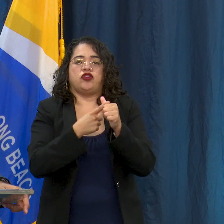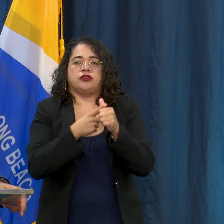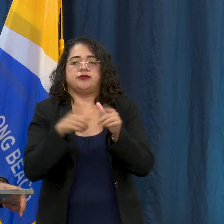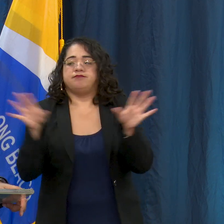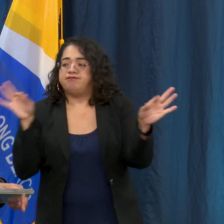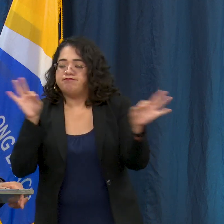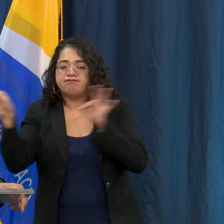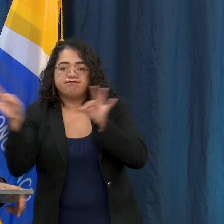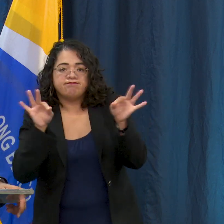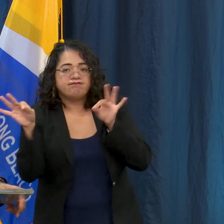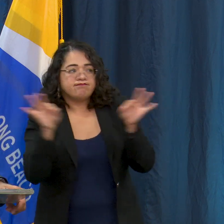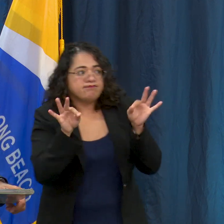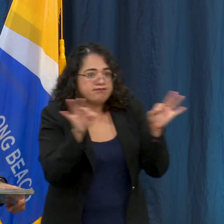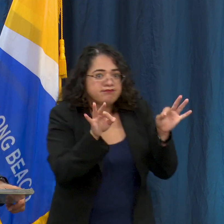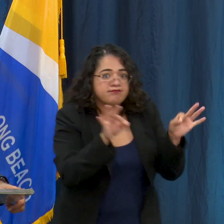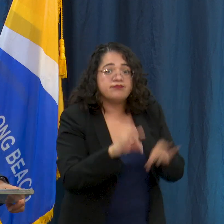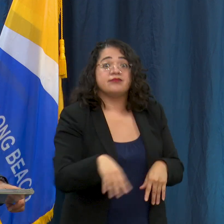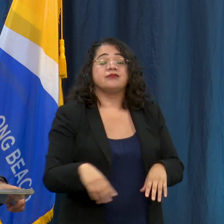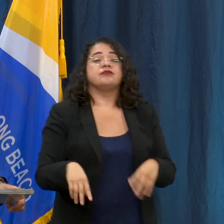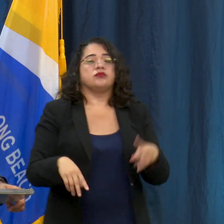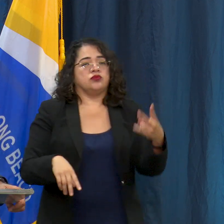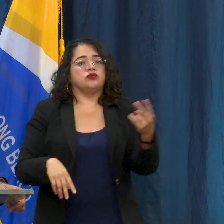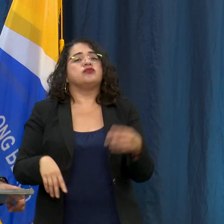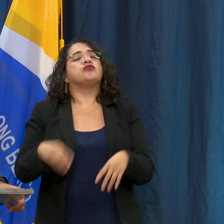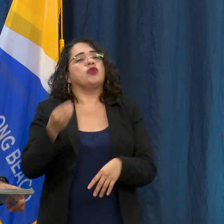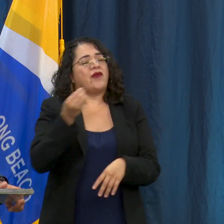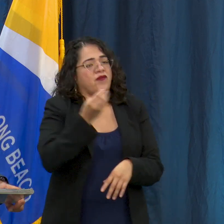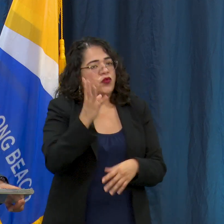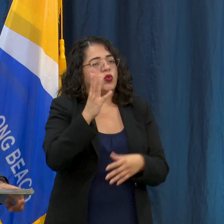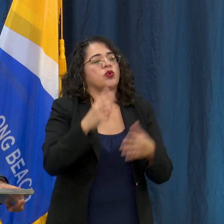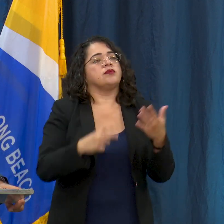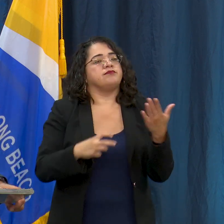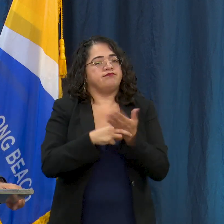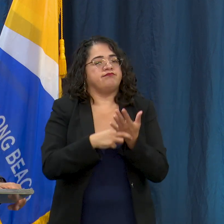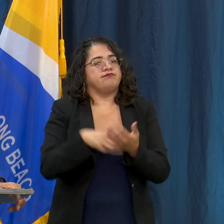citations notices were given but most of those were educational